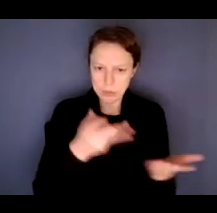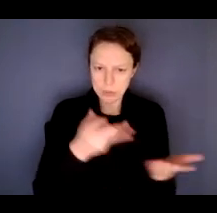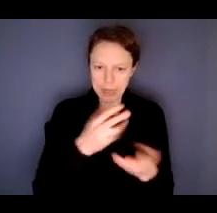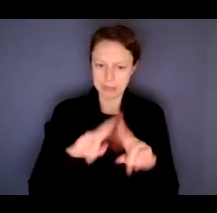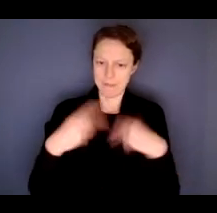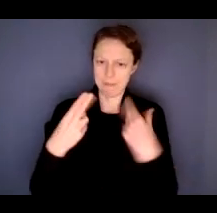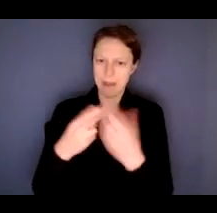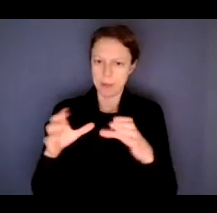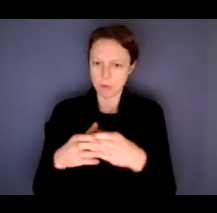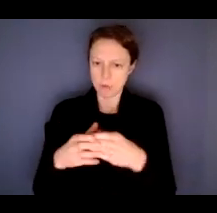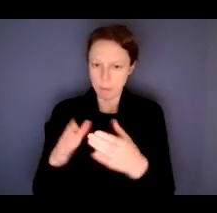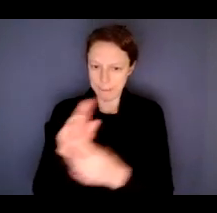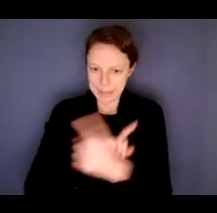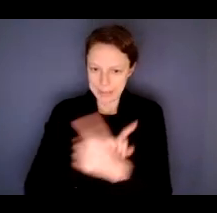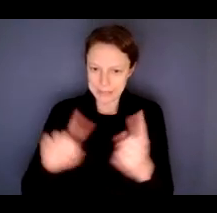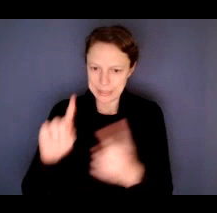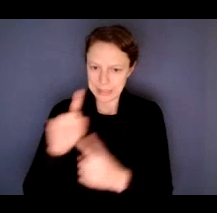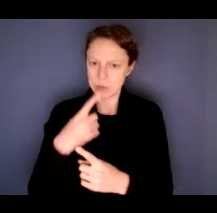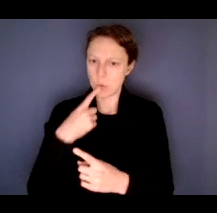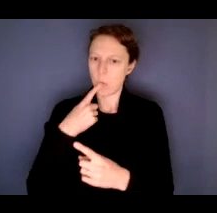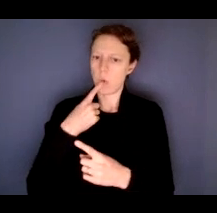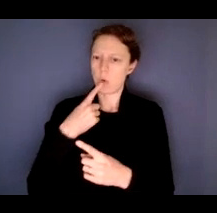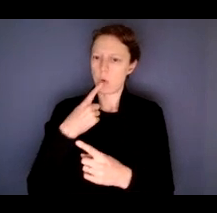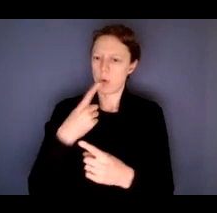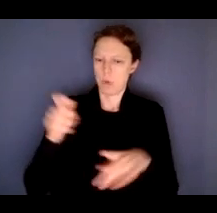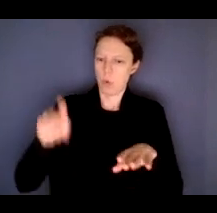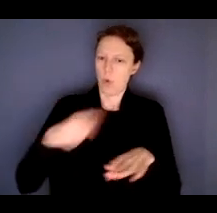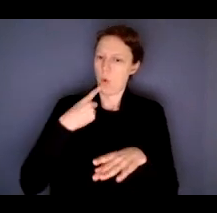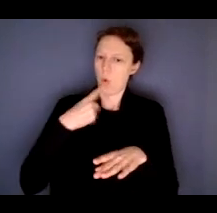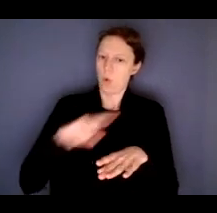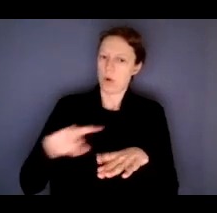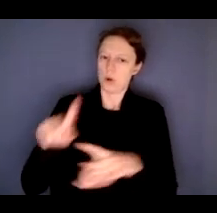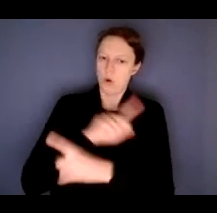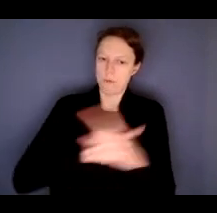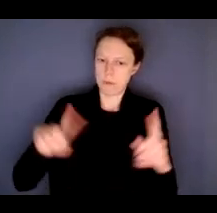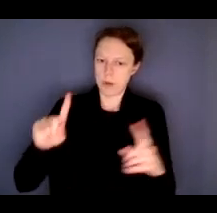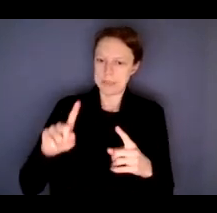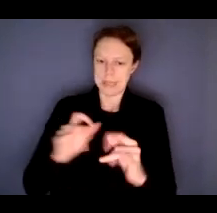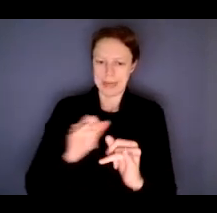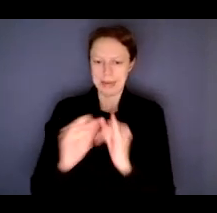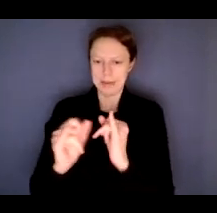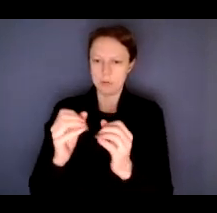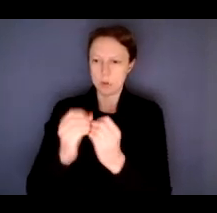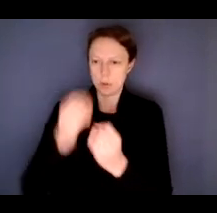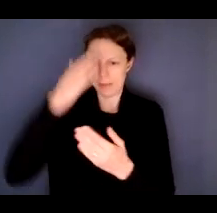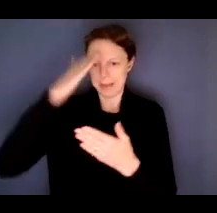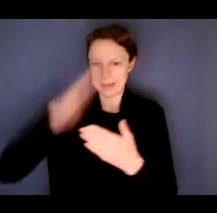and interviews with experts. And if I can just make it very clear, which I mentioned before,